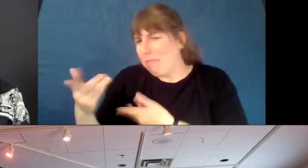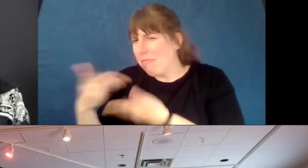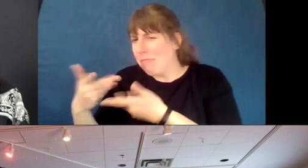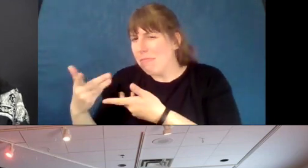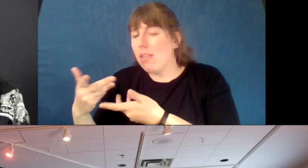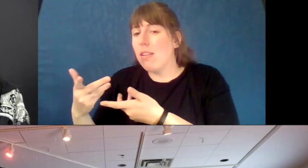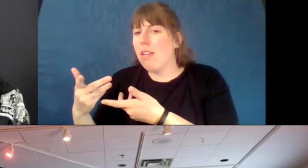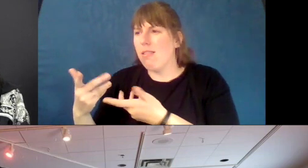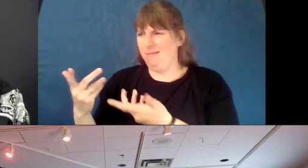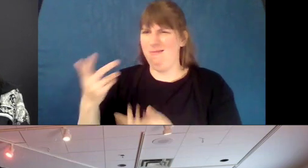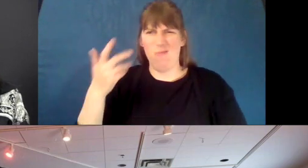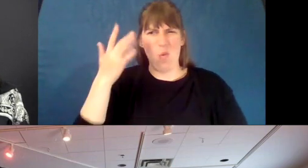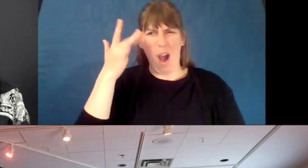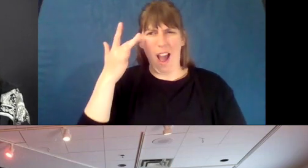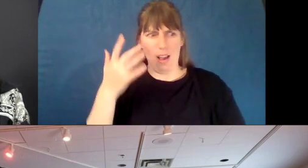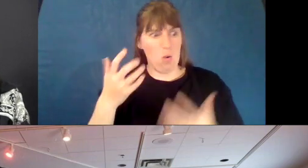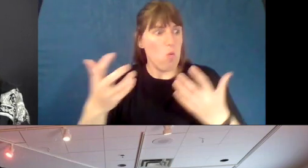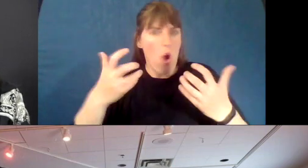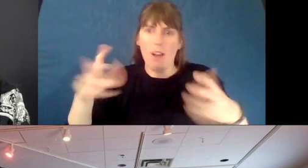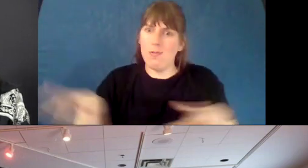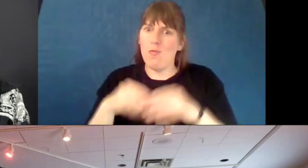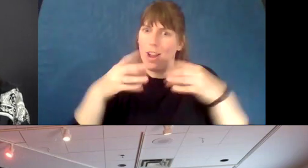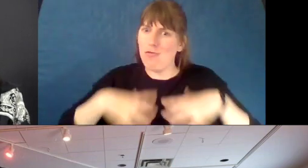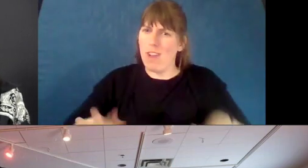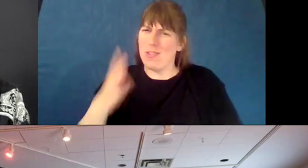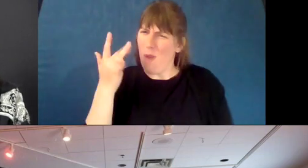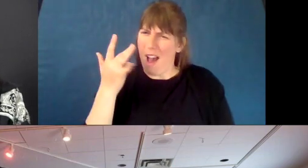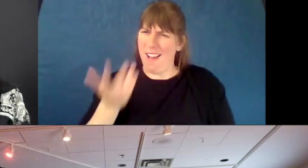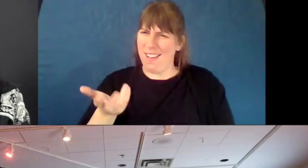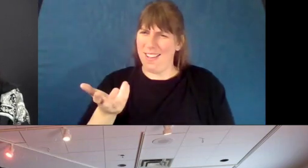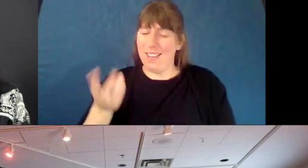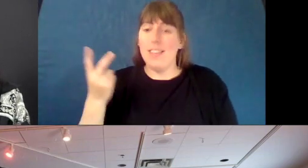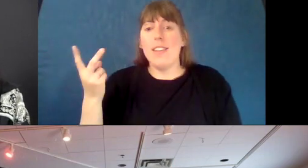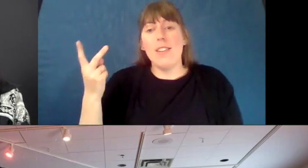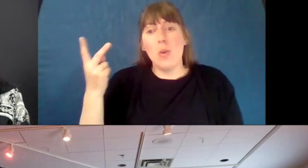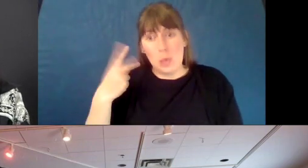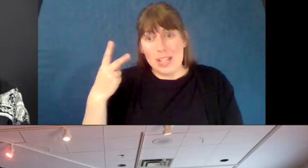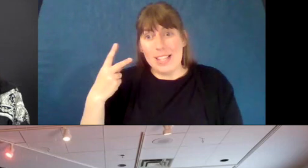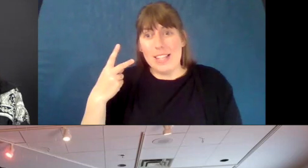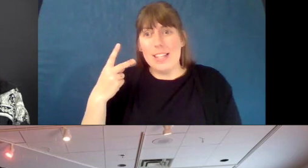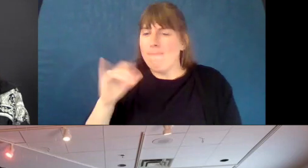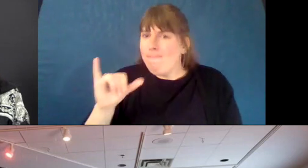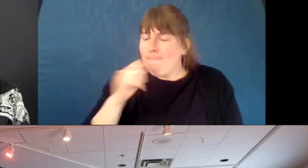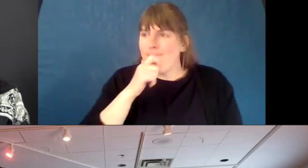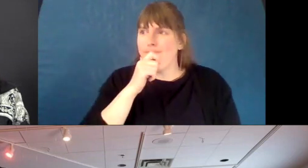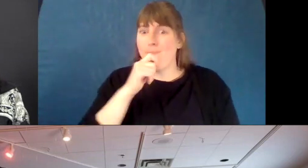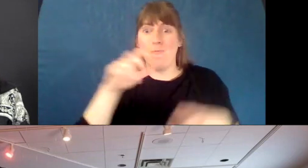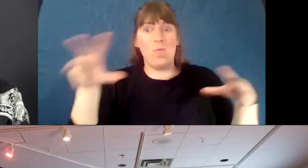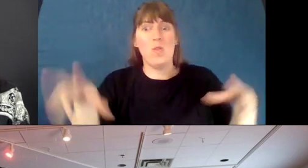why we had that desire. And we realized that we were feeding into this wedding industrial complex,